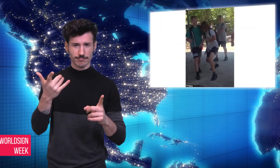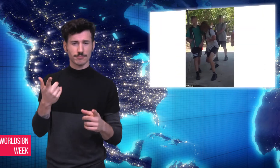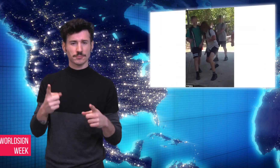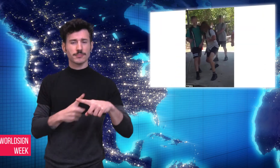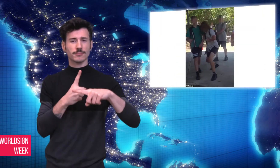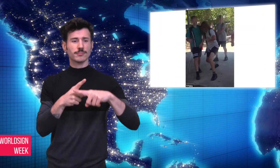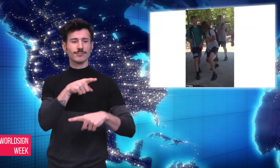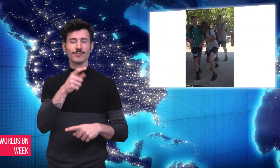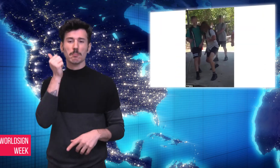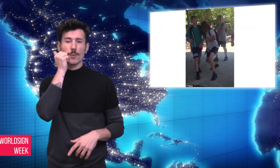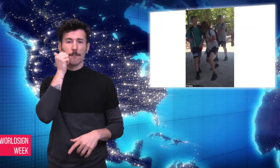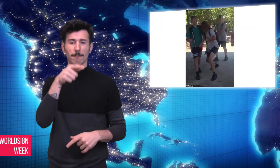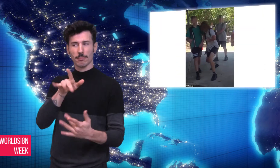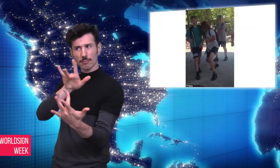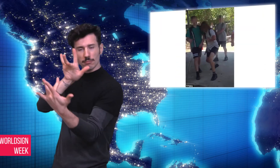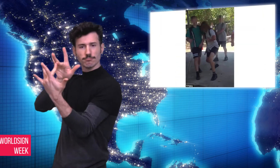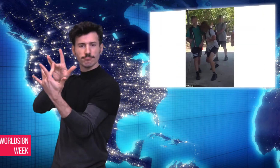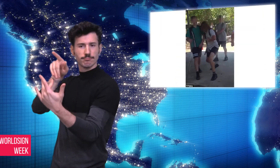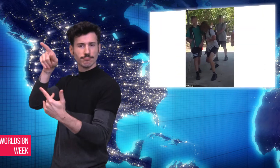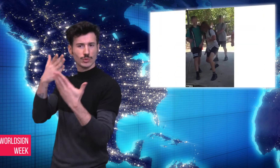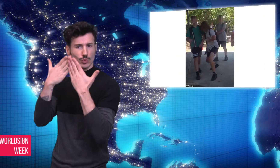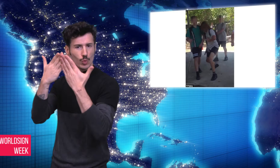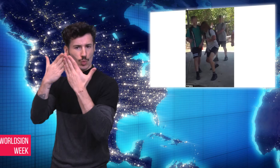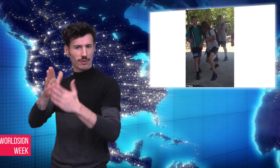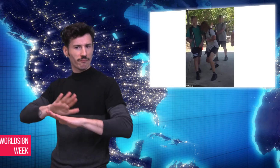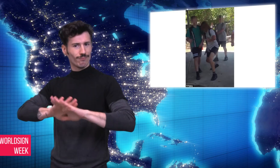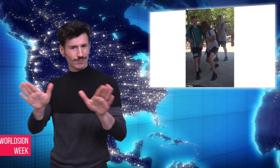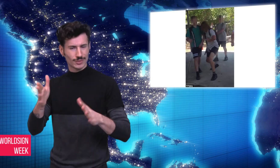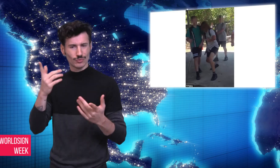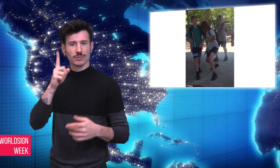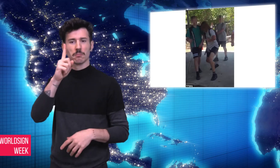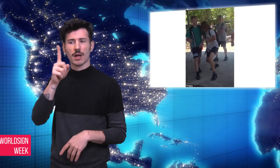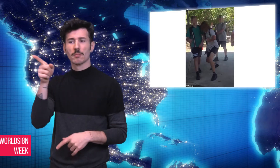bullying. She claimed to have contacted the school